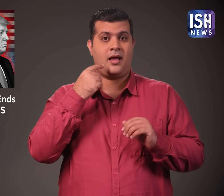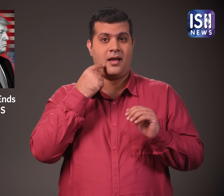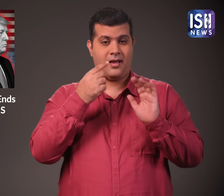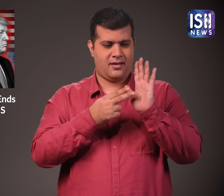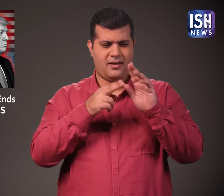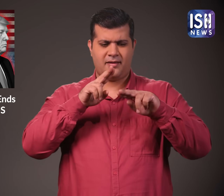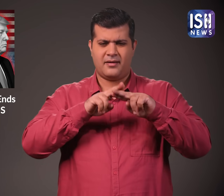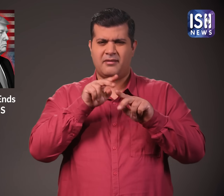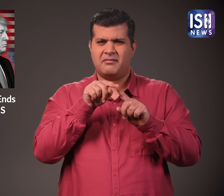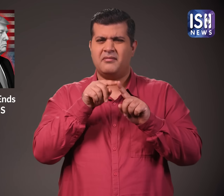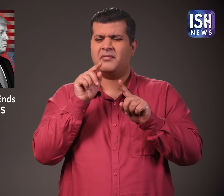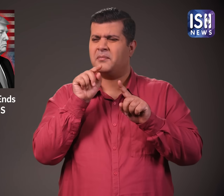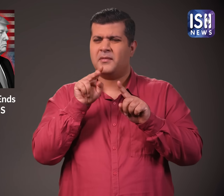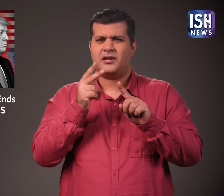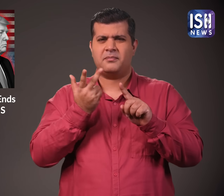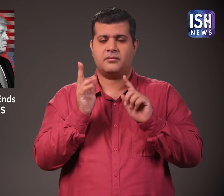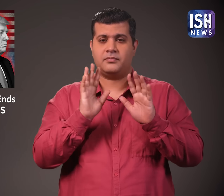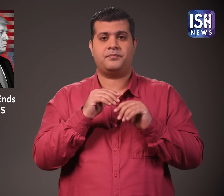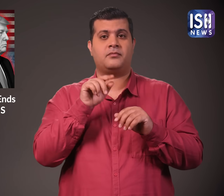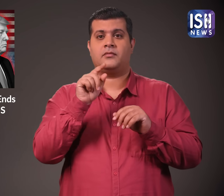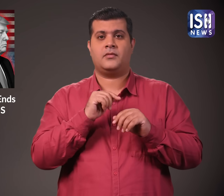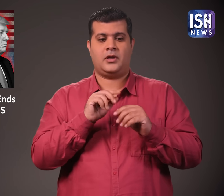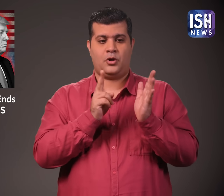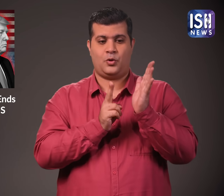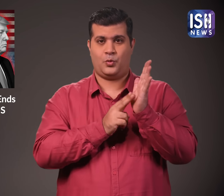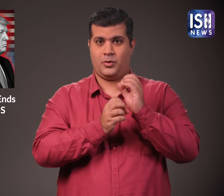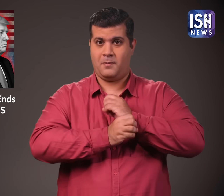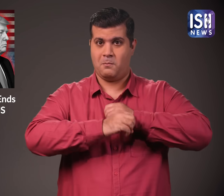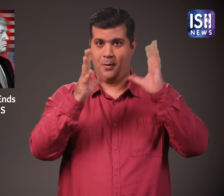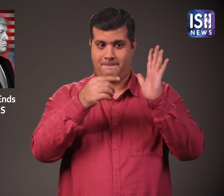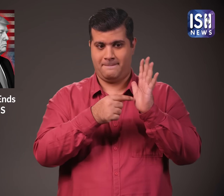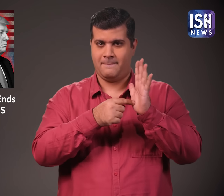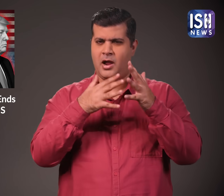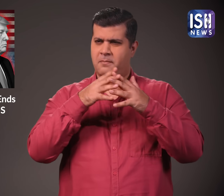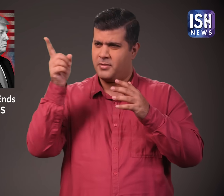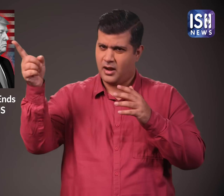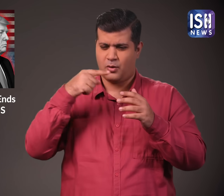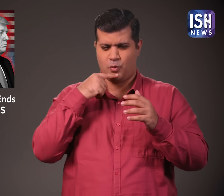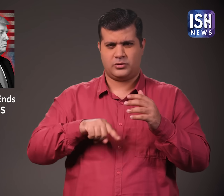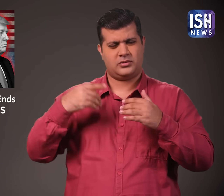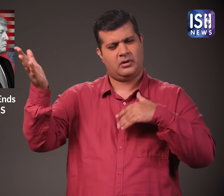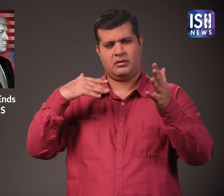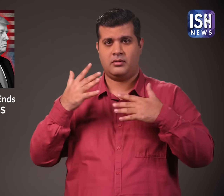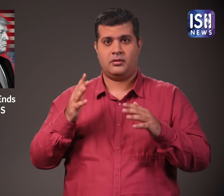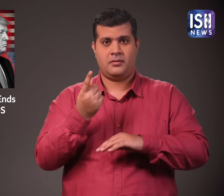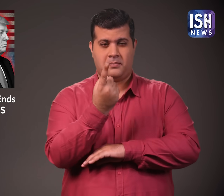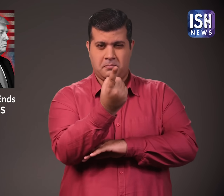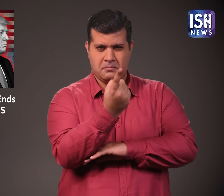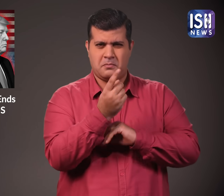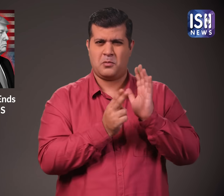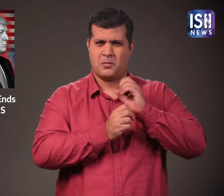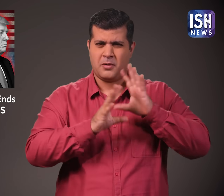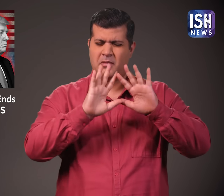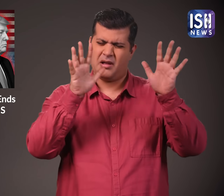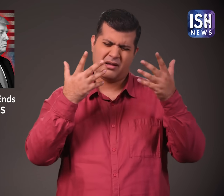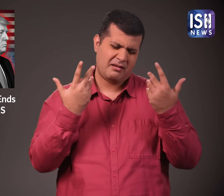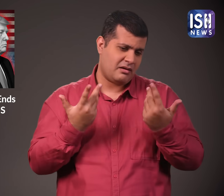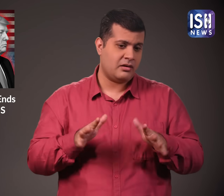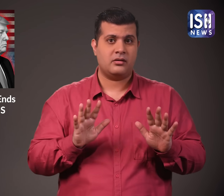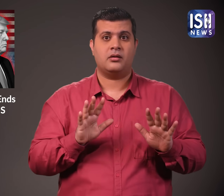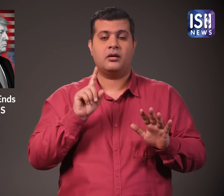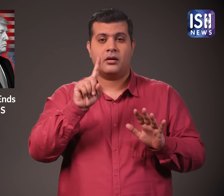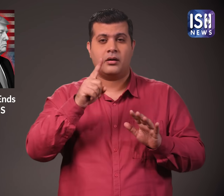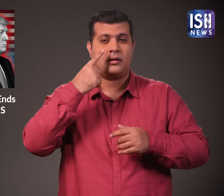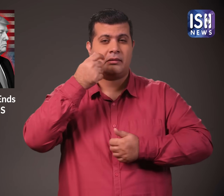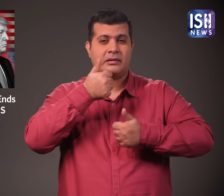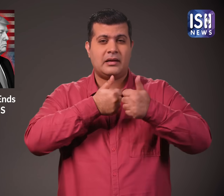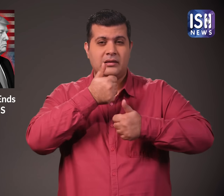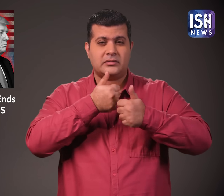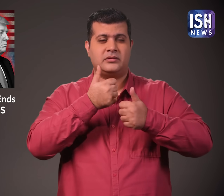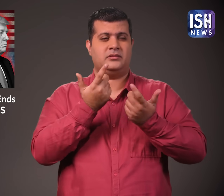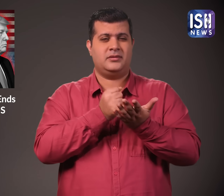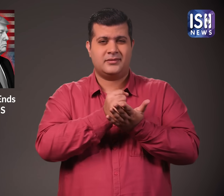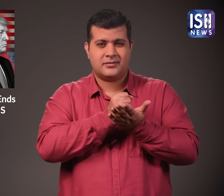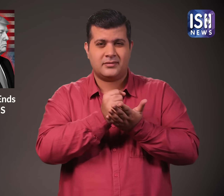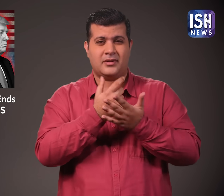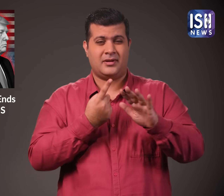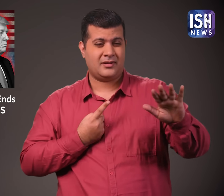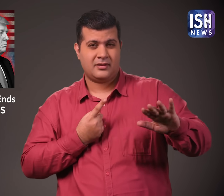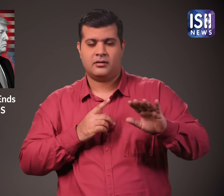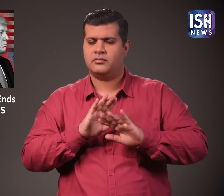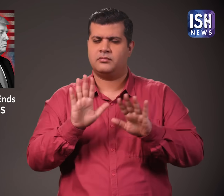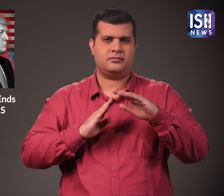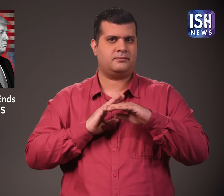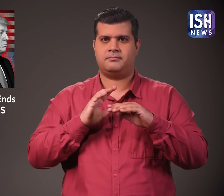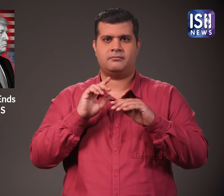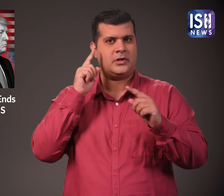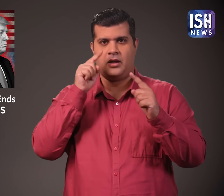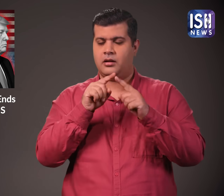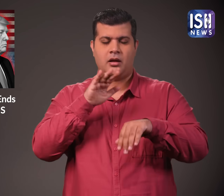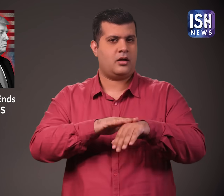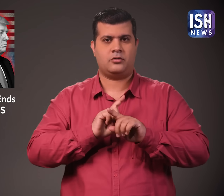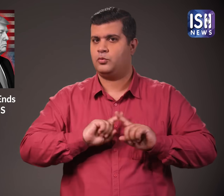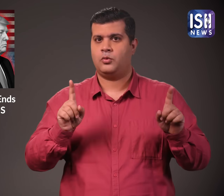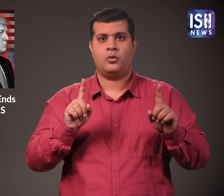The treaty was signed between both countries, which stopped them from testing ballistic and nuclear missiles,